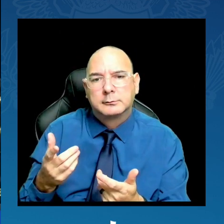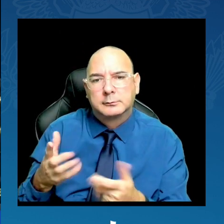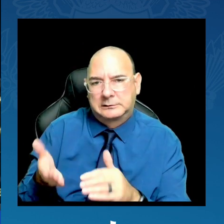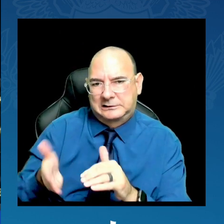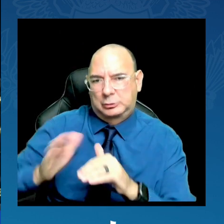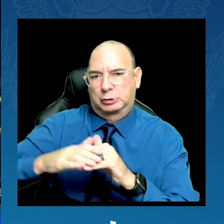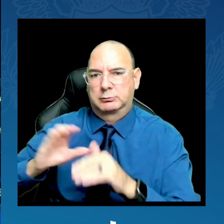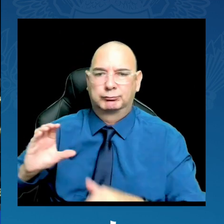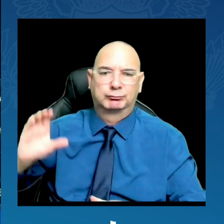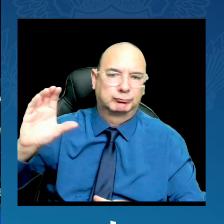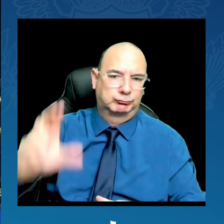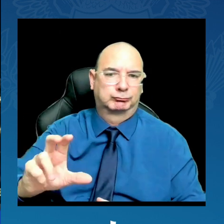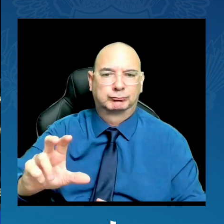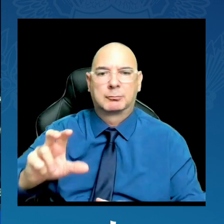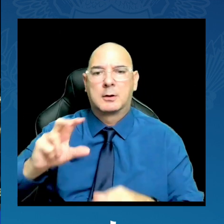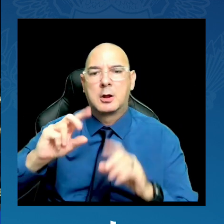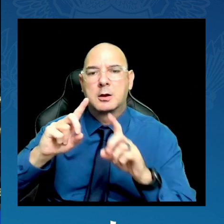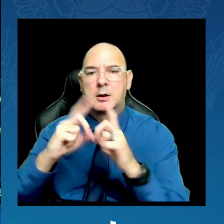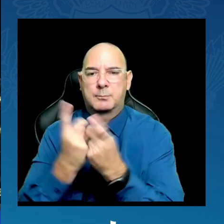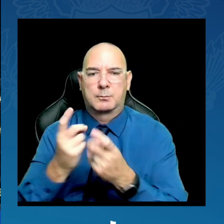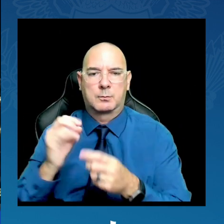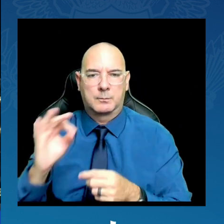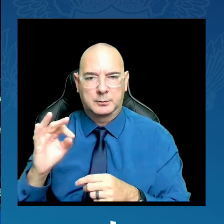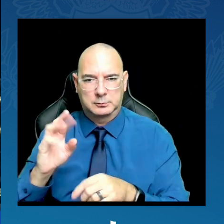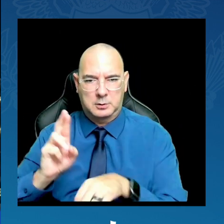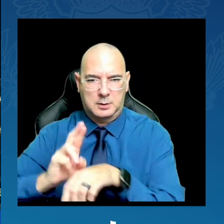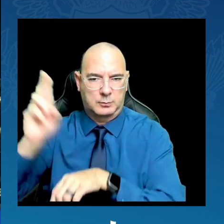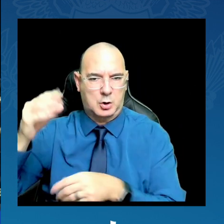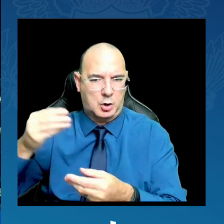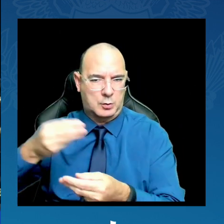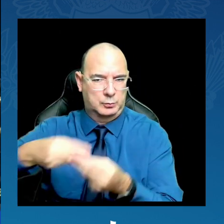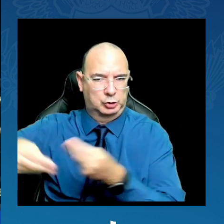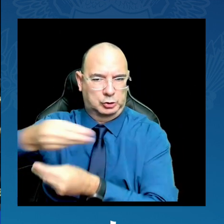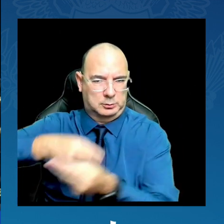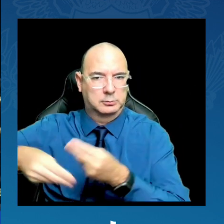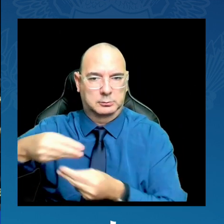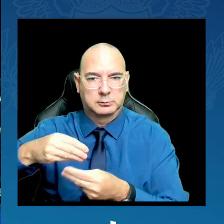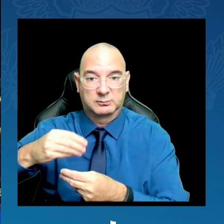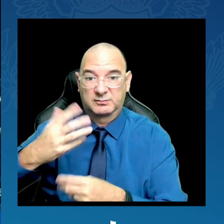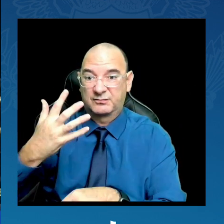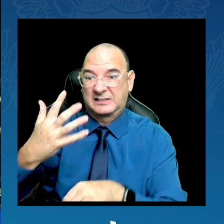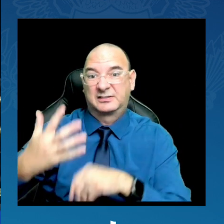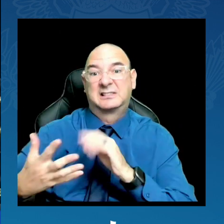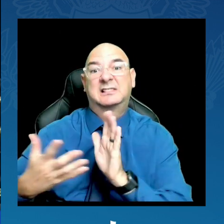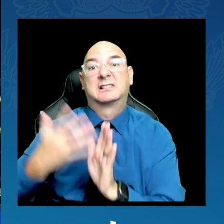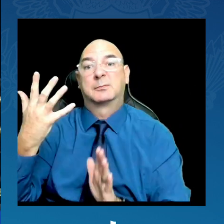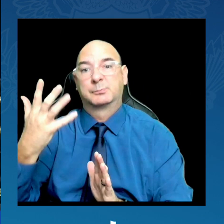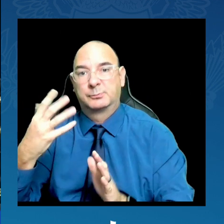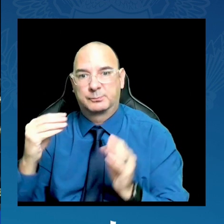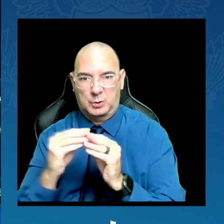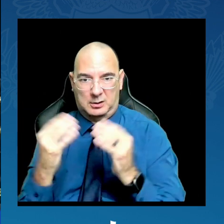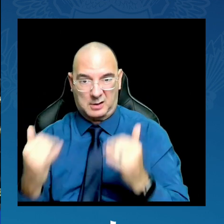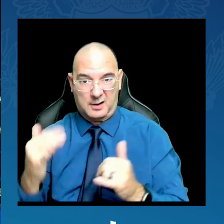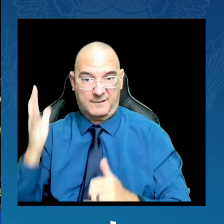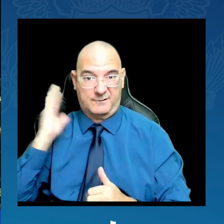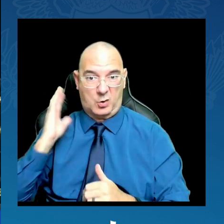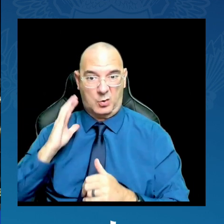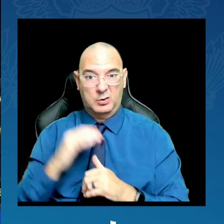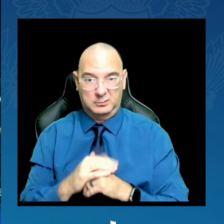We increased it by five times more than the current funding level, and it represents a 30 percent increase at the Defense Department,